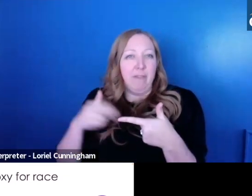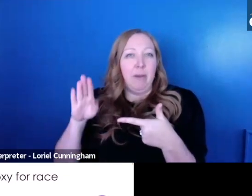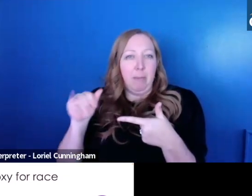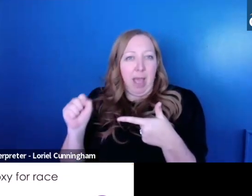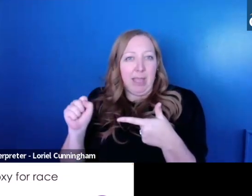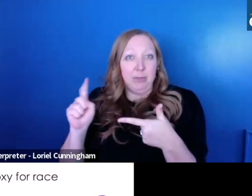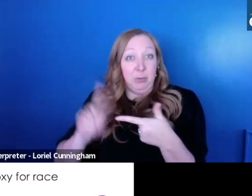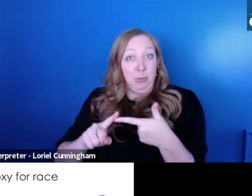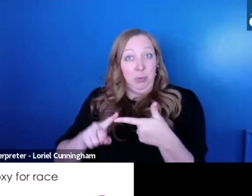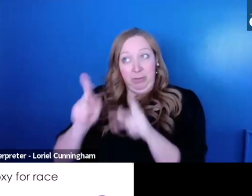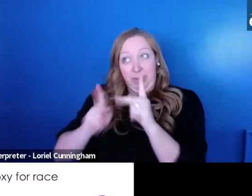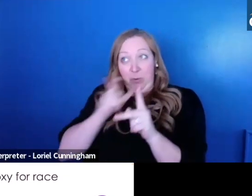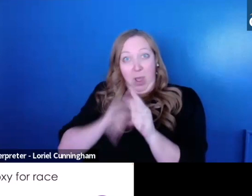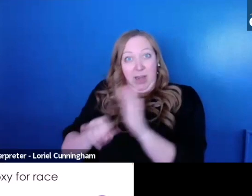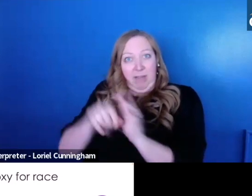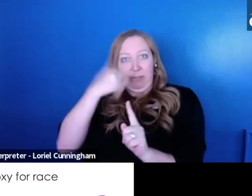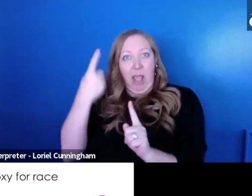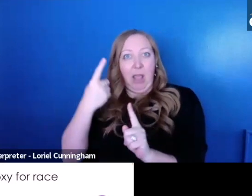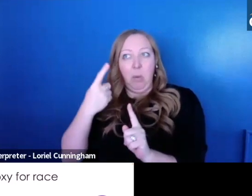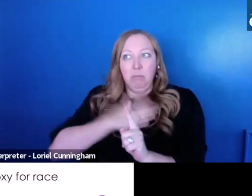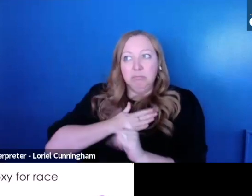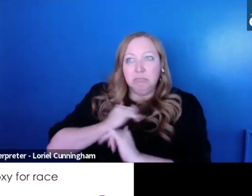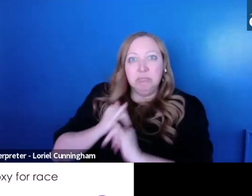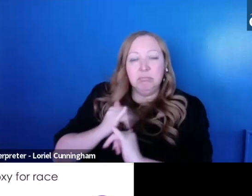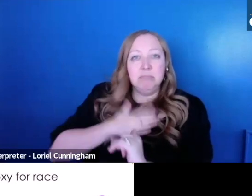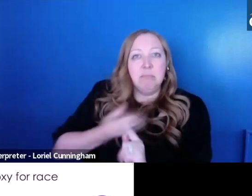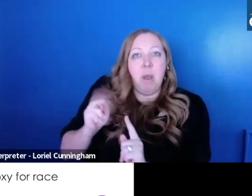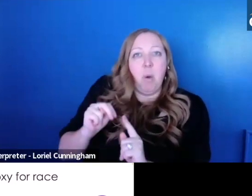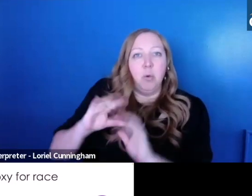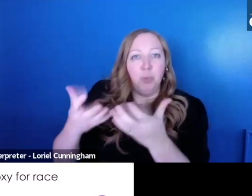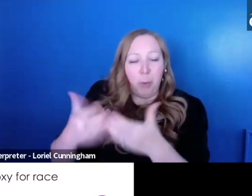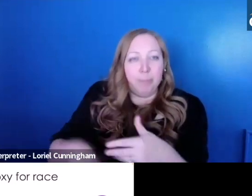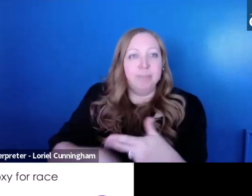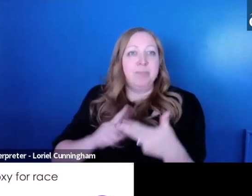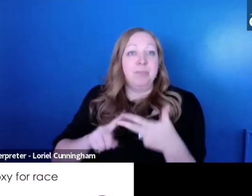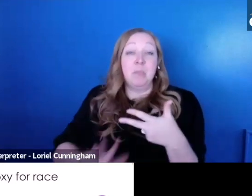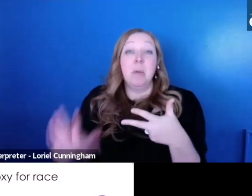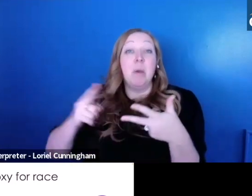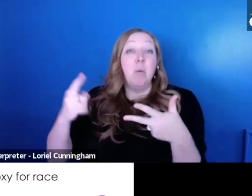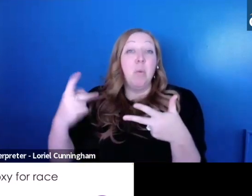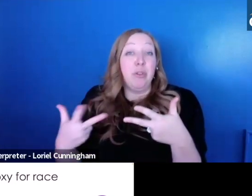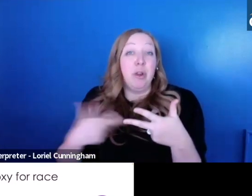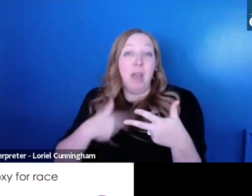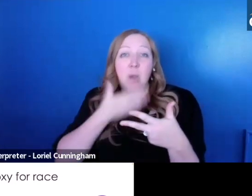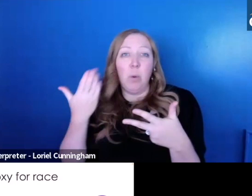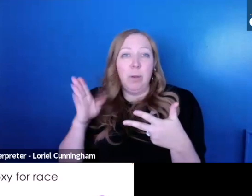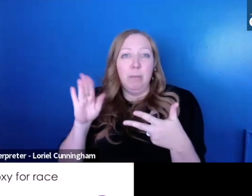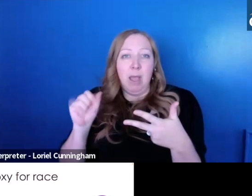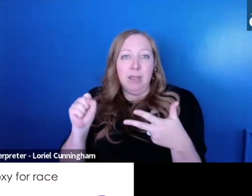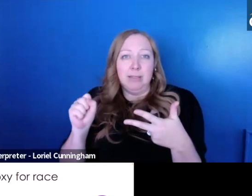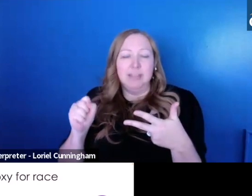Their own group I should say. And about a third of them have no bias. I'm in that third group, by the way. I have no